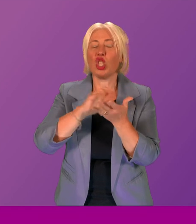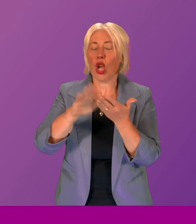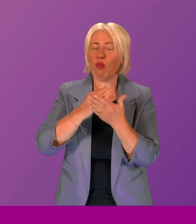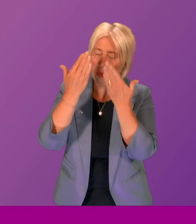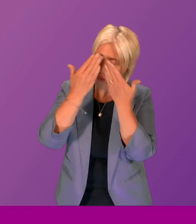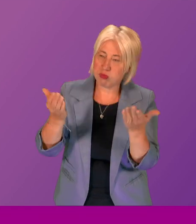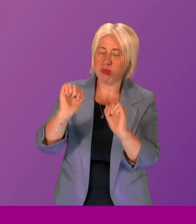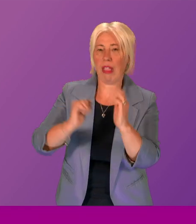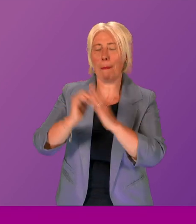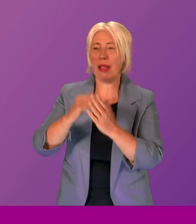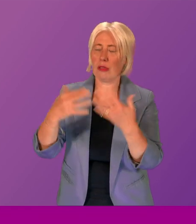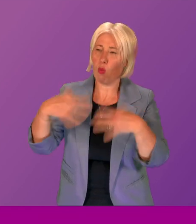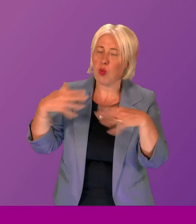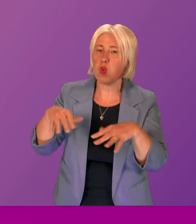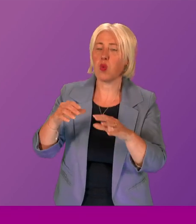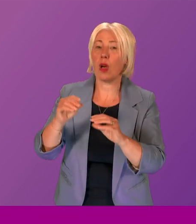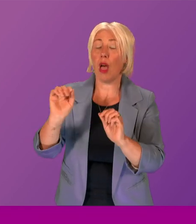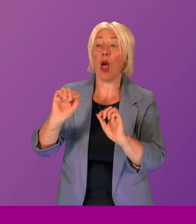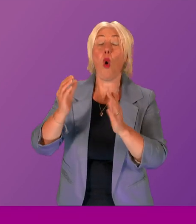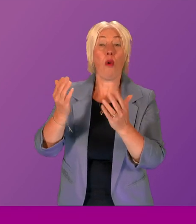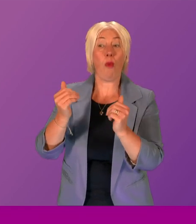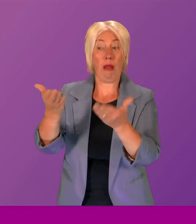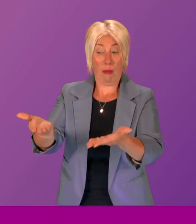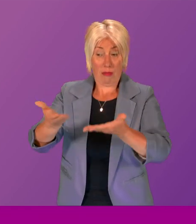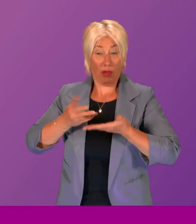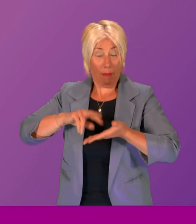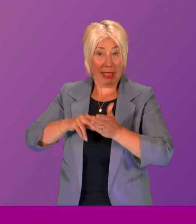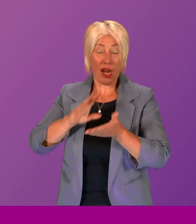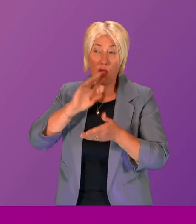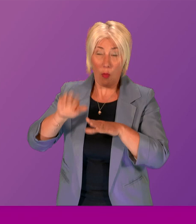We have welcomed the Glasgow School of Art’s plan for a faithful reinstatement of the Mackintosh